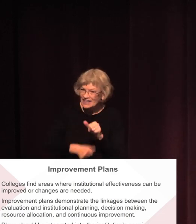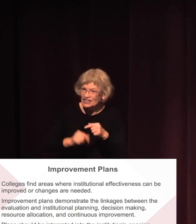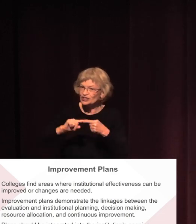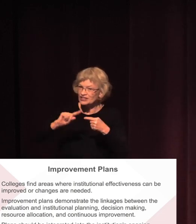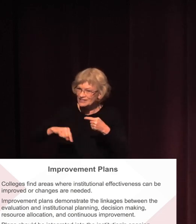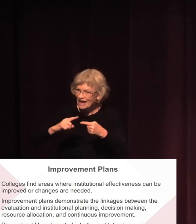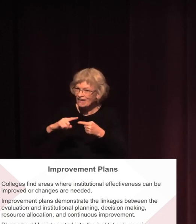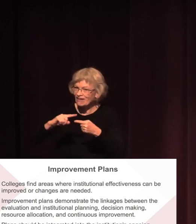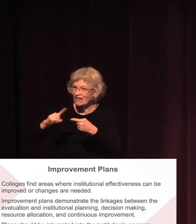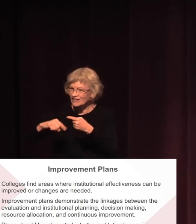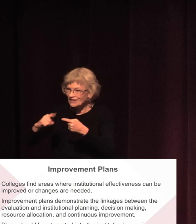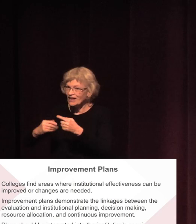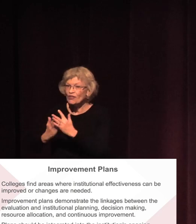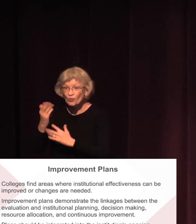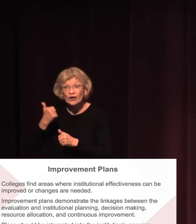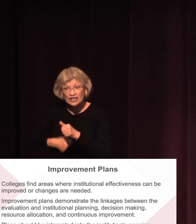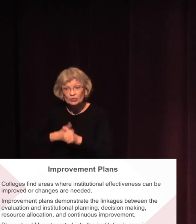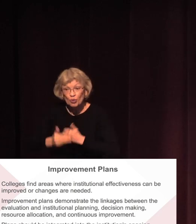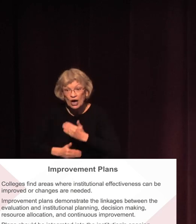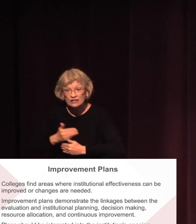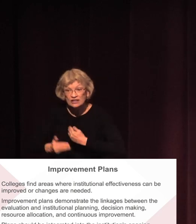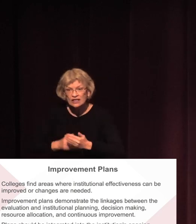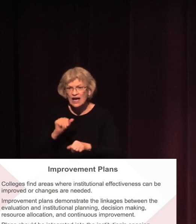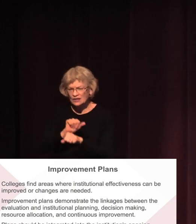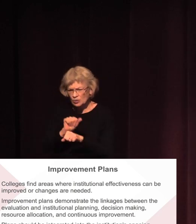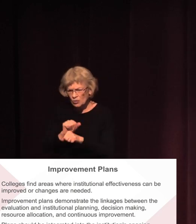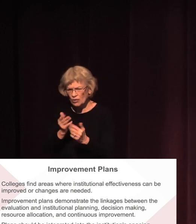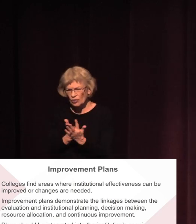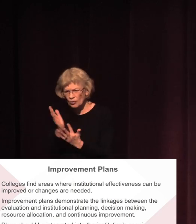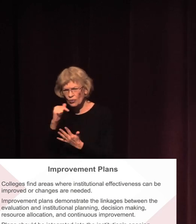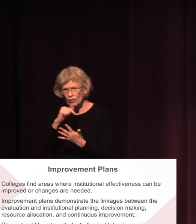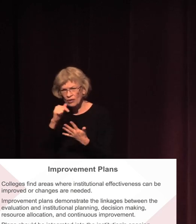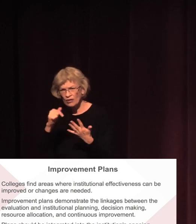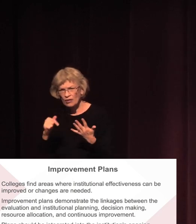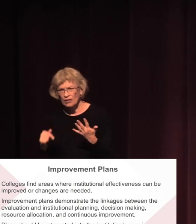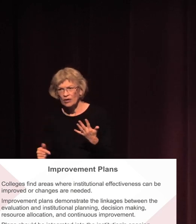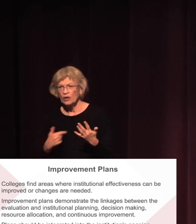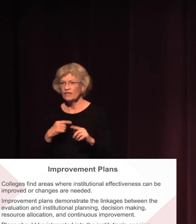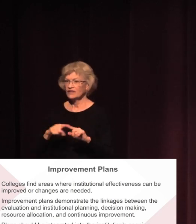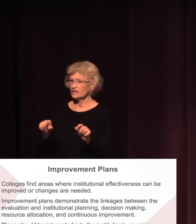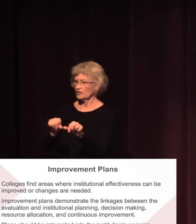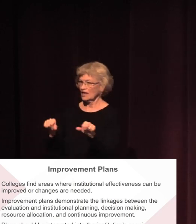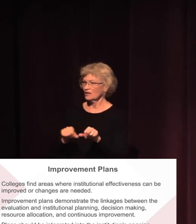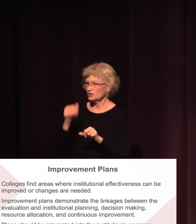plan to improve in the cycles and these processes. And as we